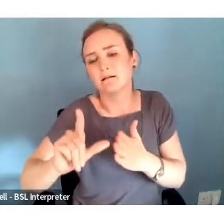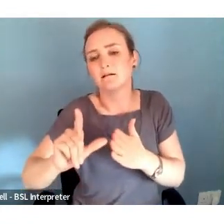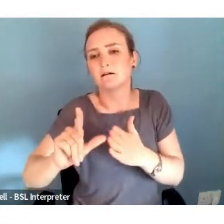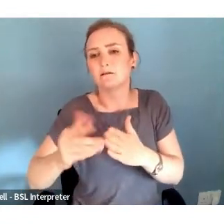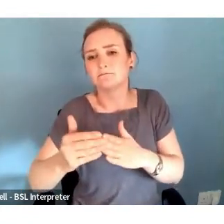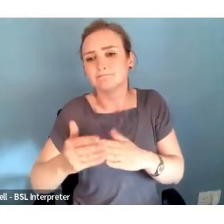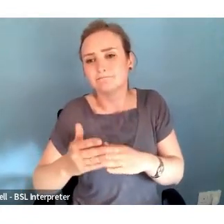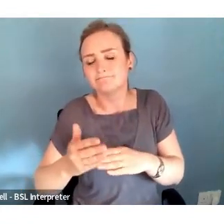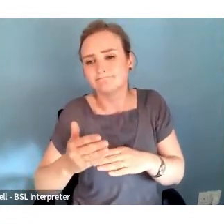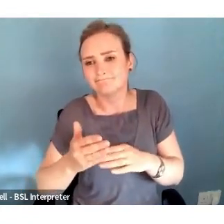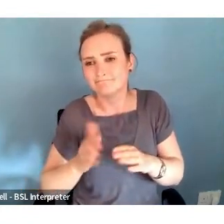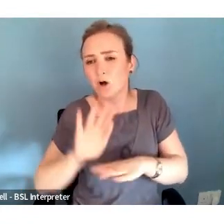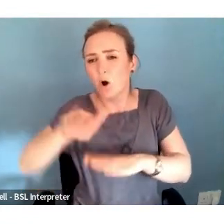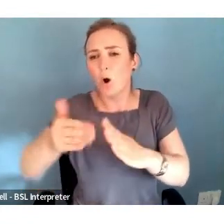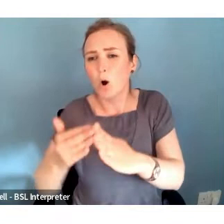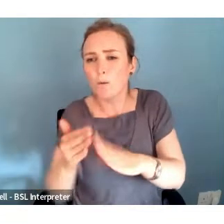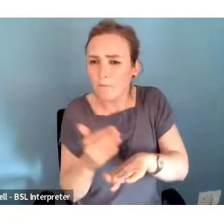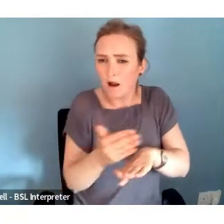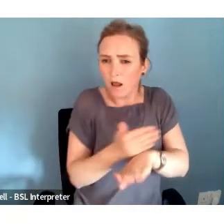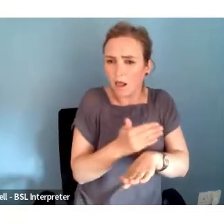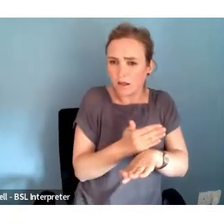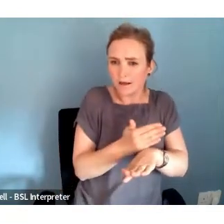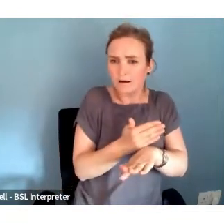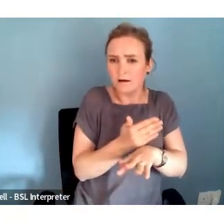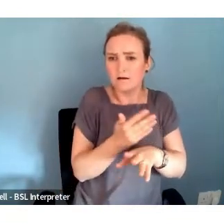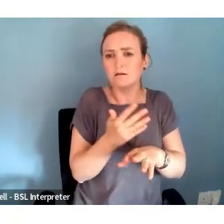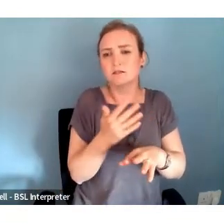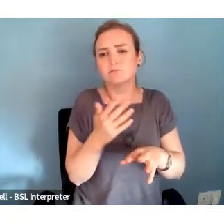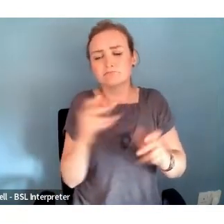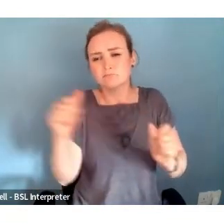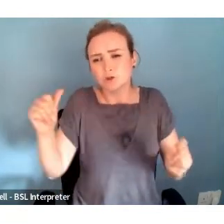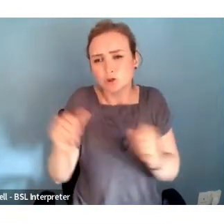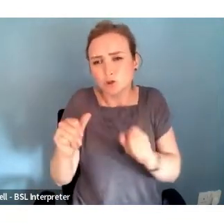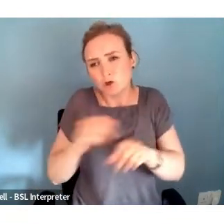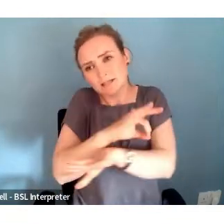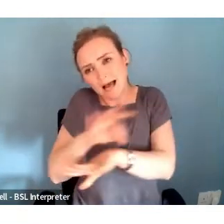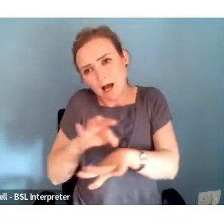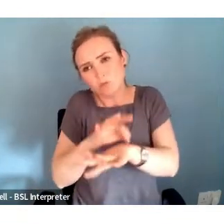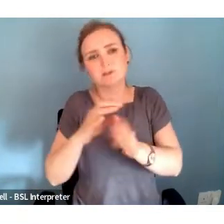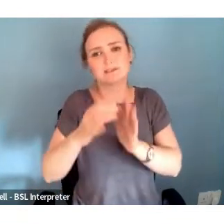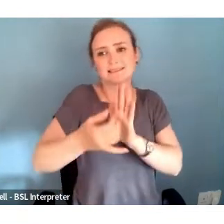longer hours some days, shorter than others, to meet lifestyle responsibilities or a